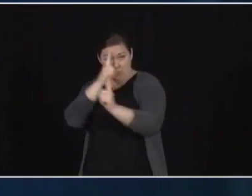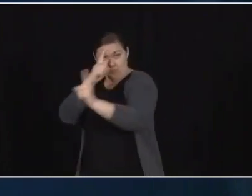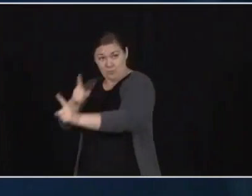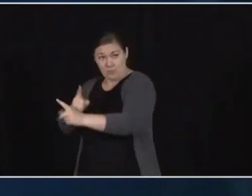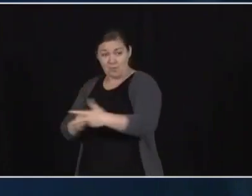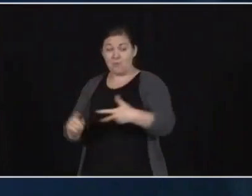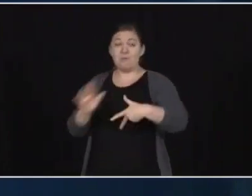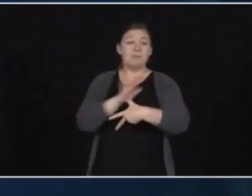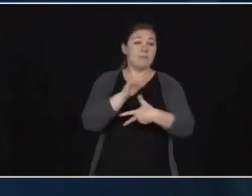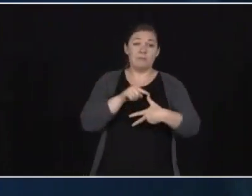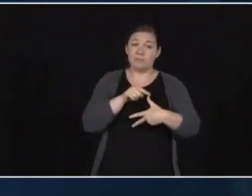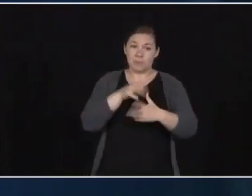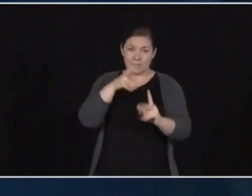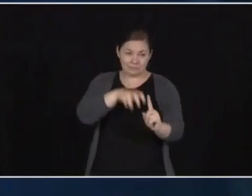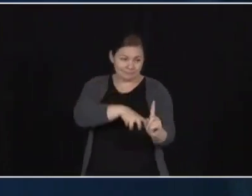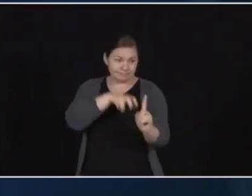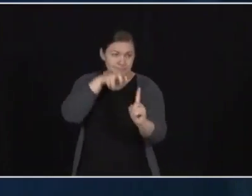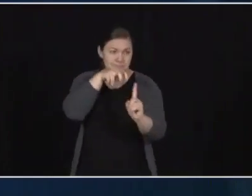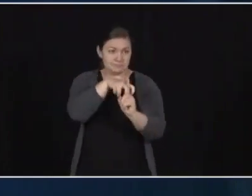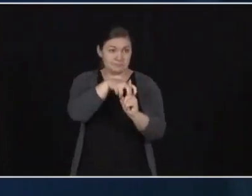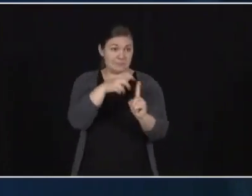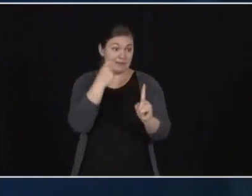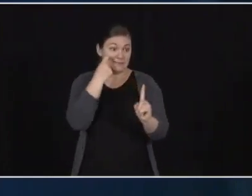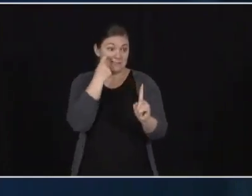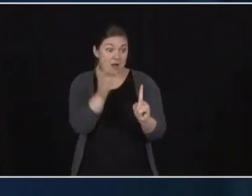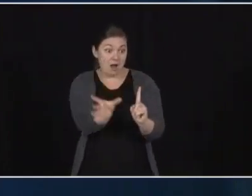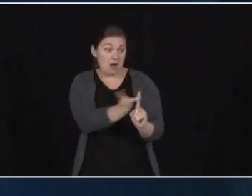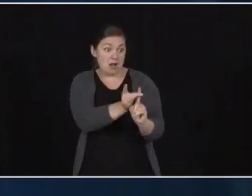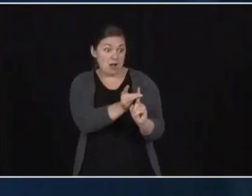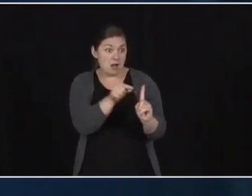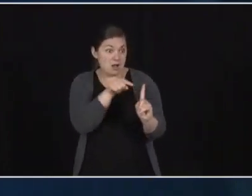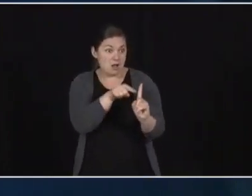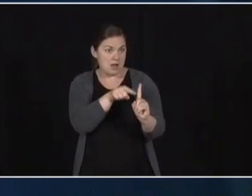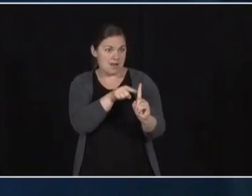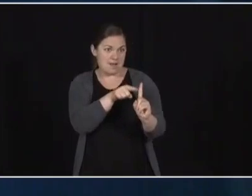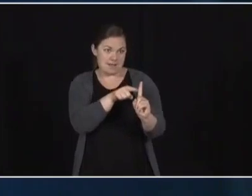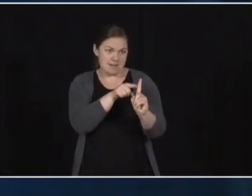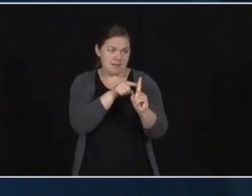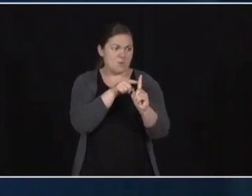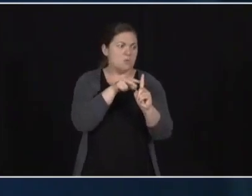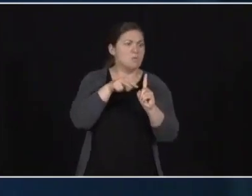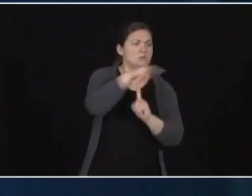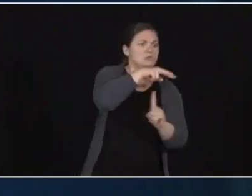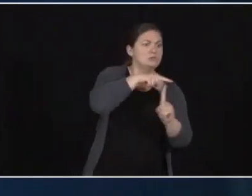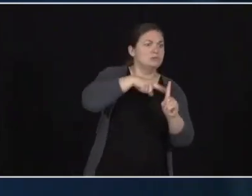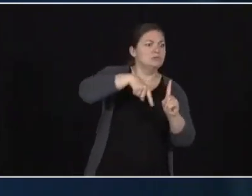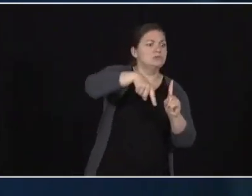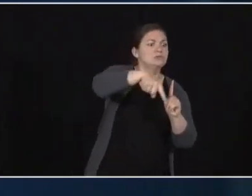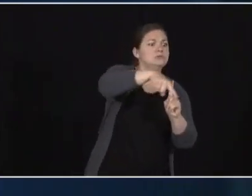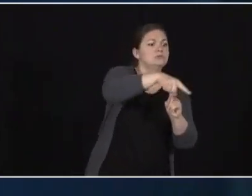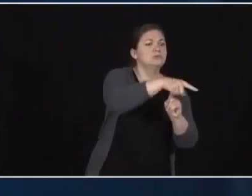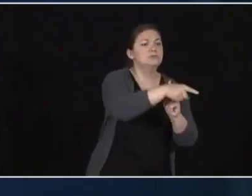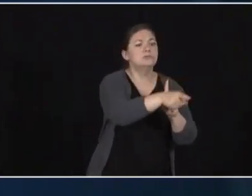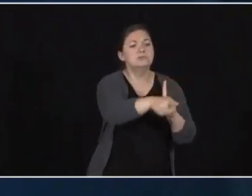started with and just to remind you of those, it is really to identify anybody with COVID-19 and to recognize the spread within the community.